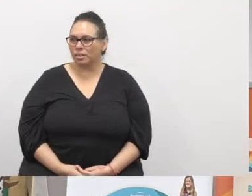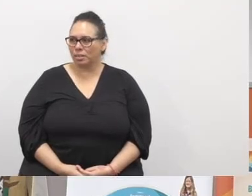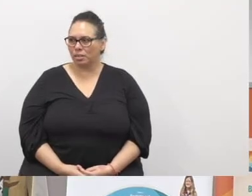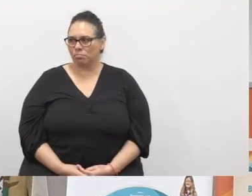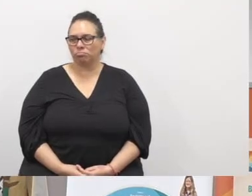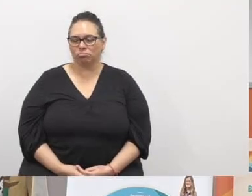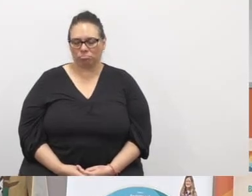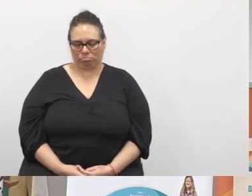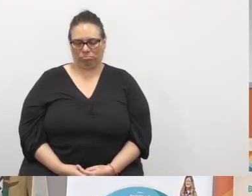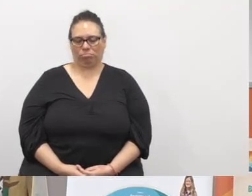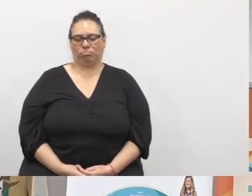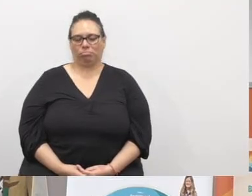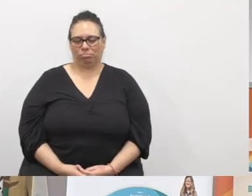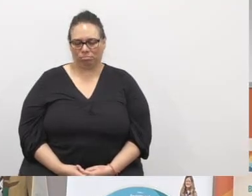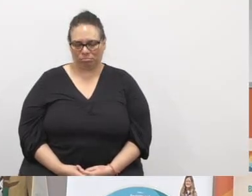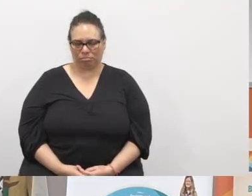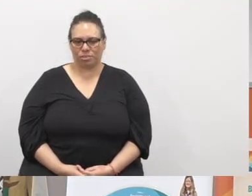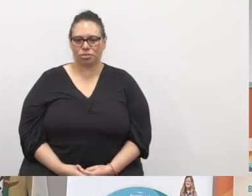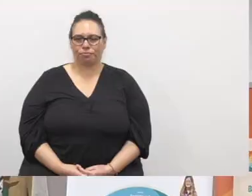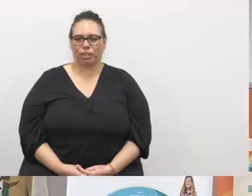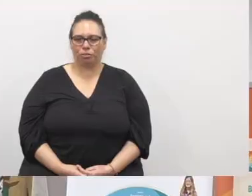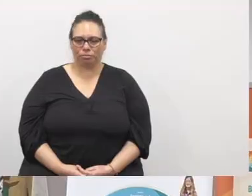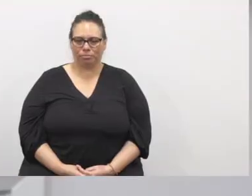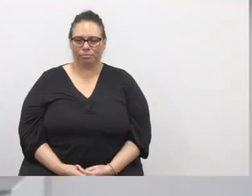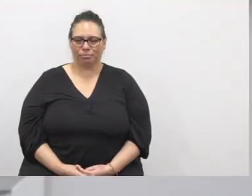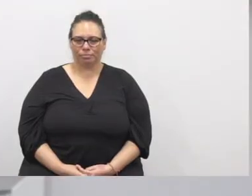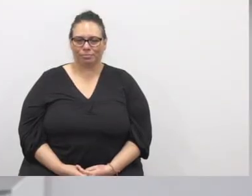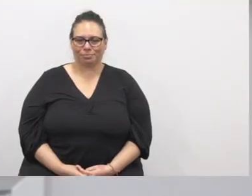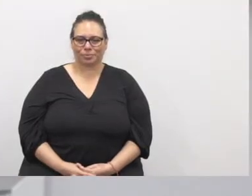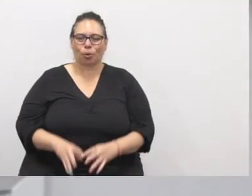Okay, well, what a wonderful opportunity to see